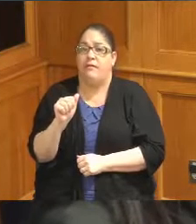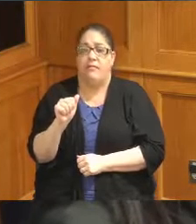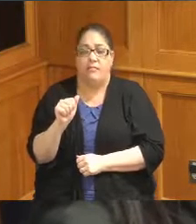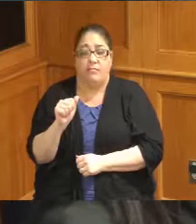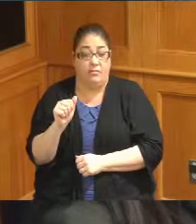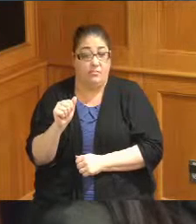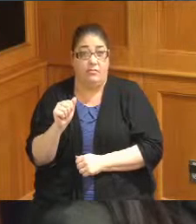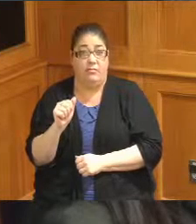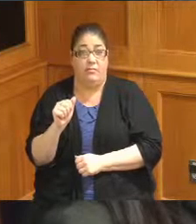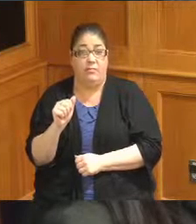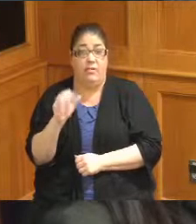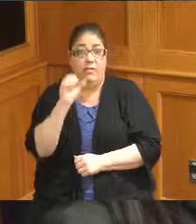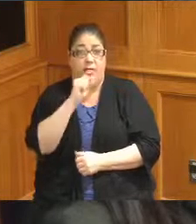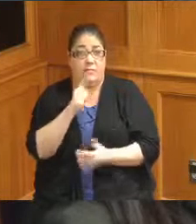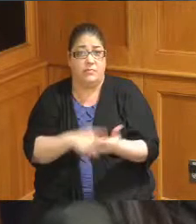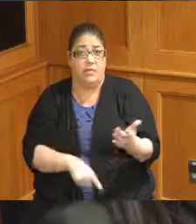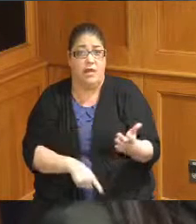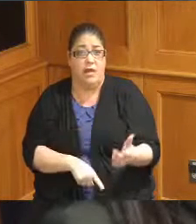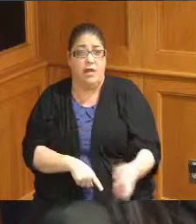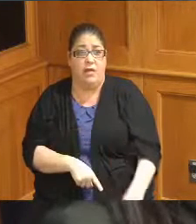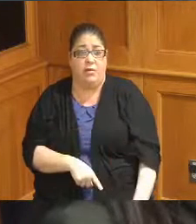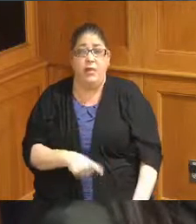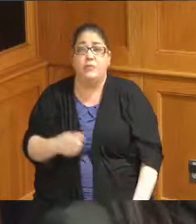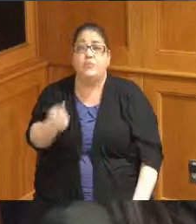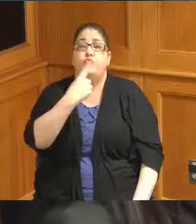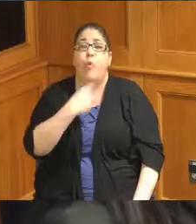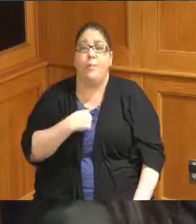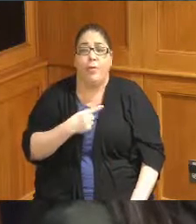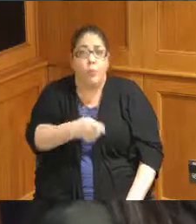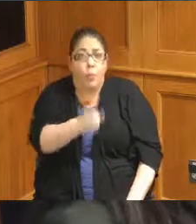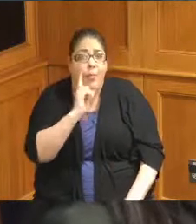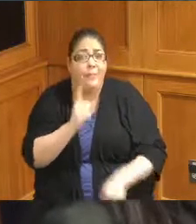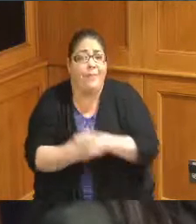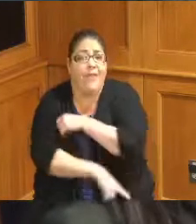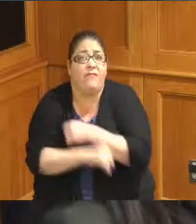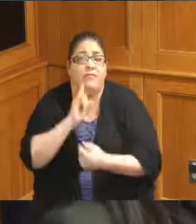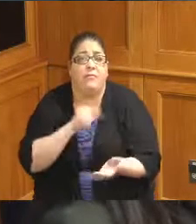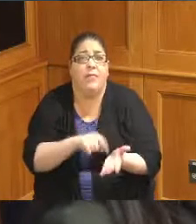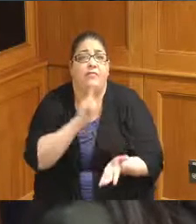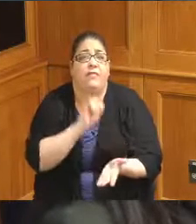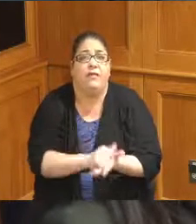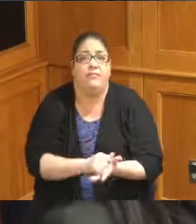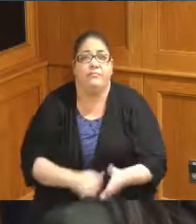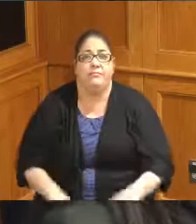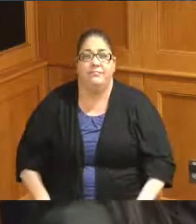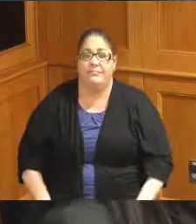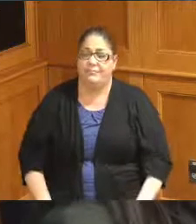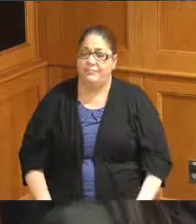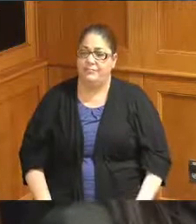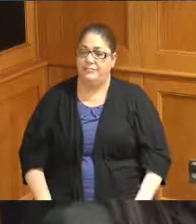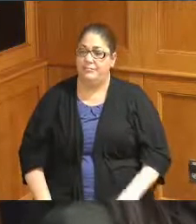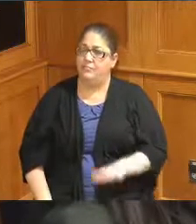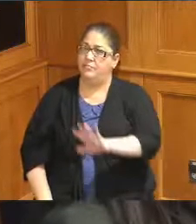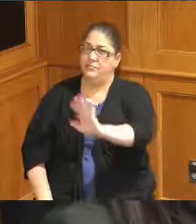and guess what you're gonna pay for it I don't want anybody talking I don't want